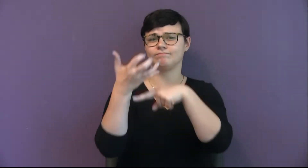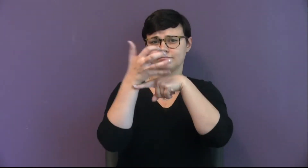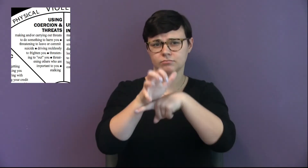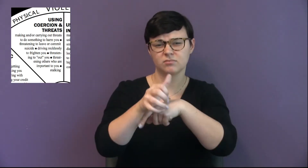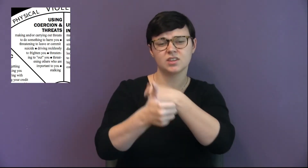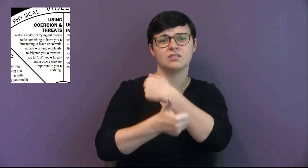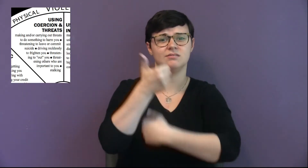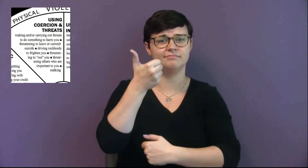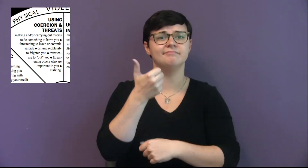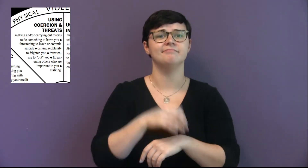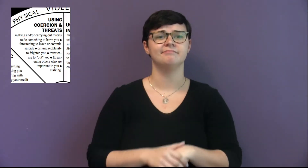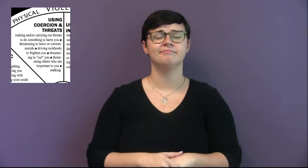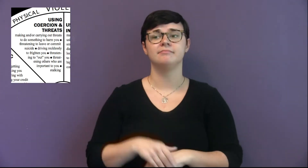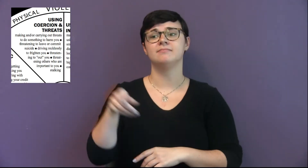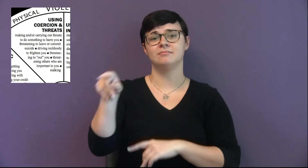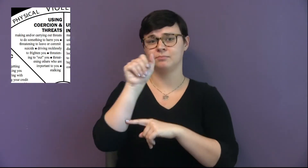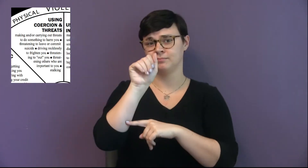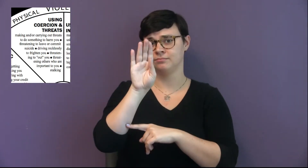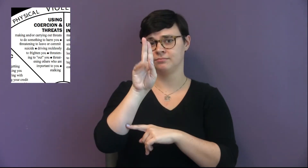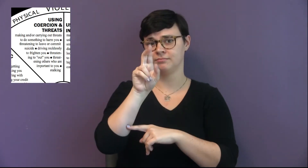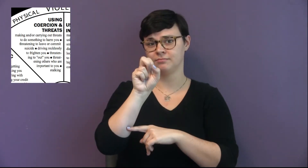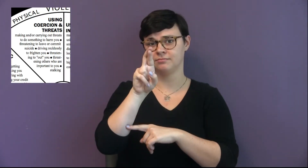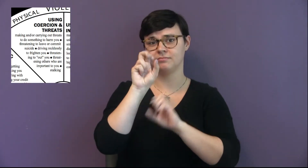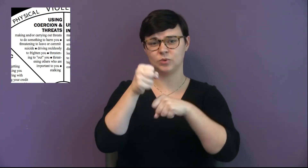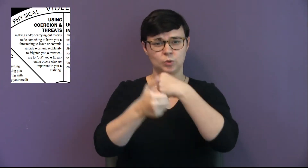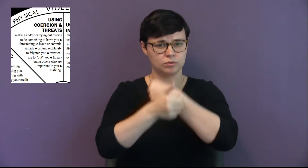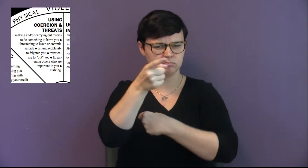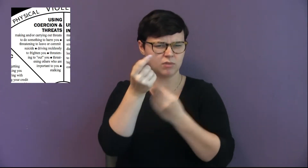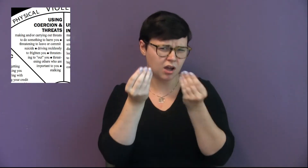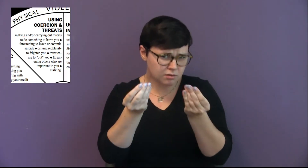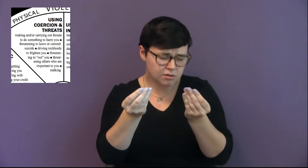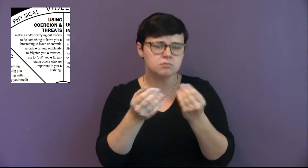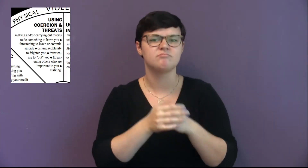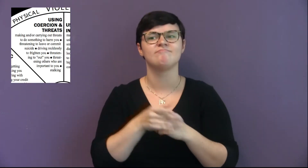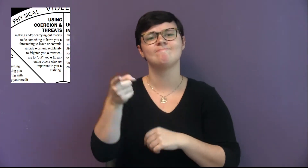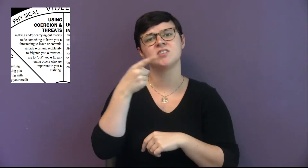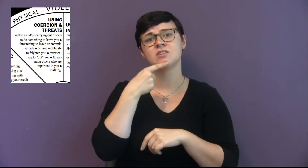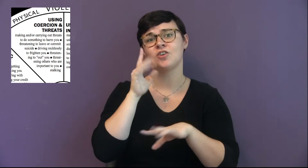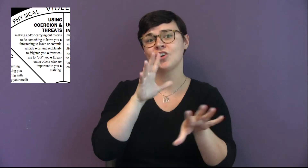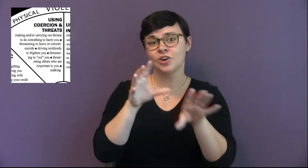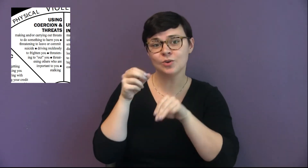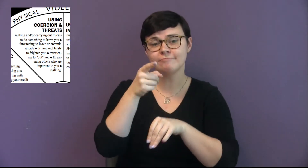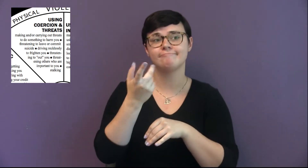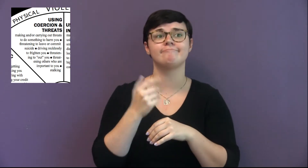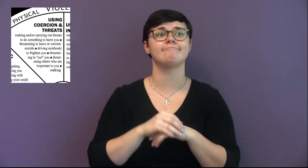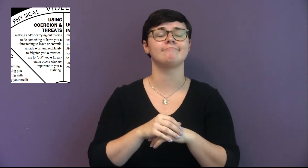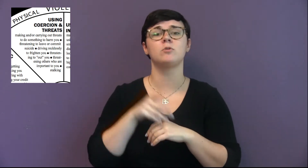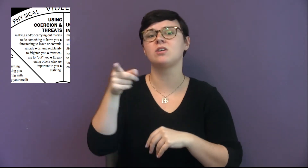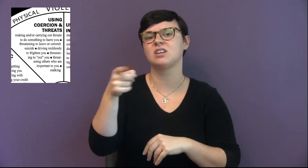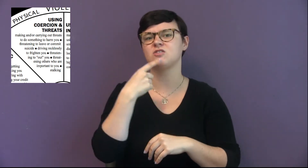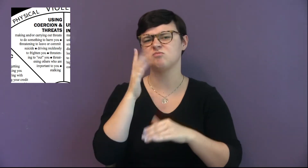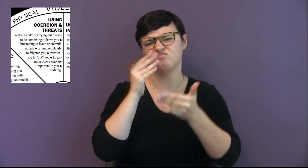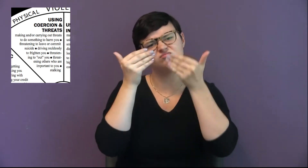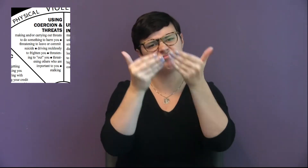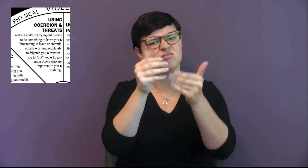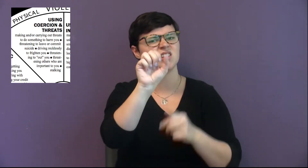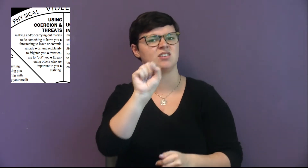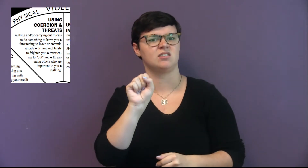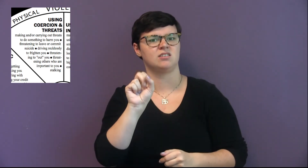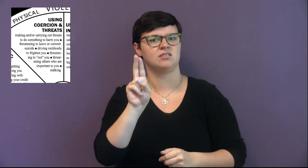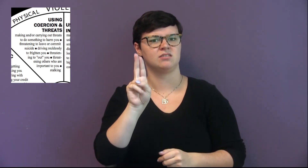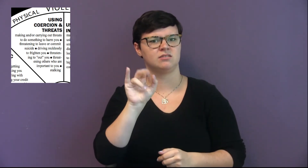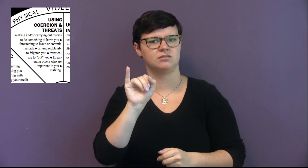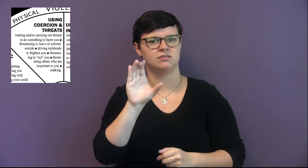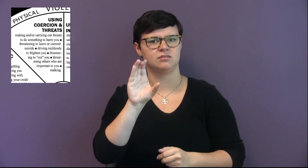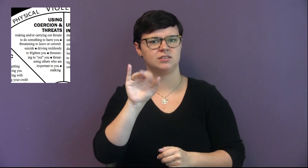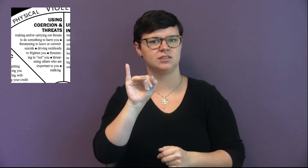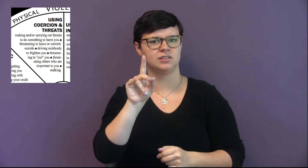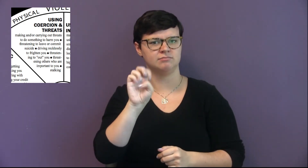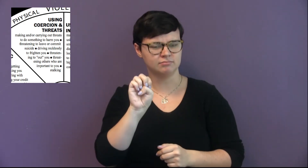Coercion and threats: An abuser threatens by saying they will leave you, or they will commit suicide.